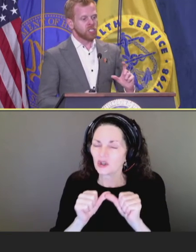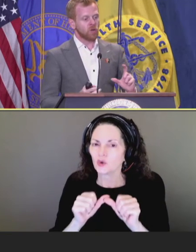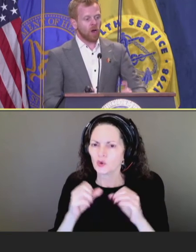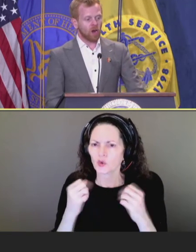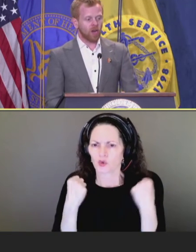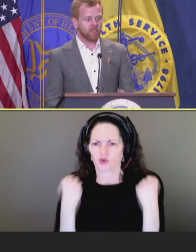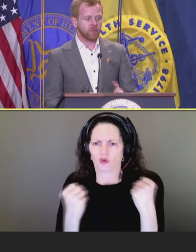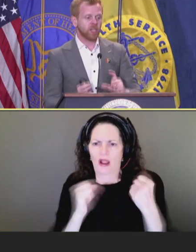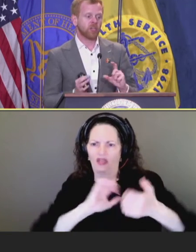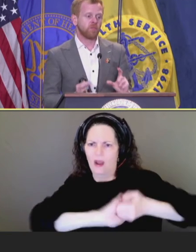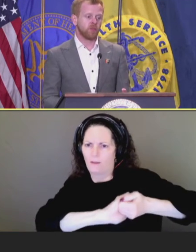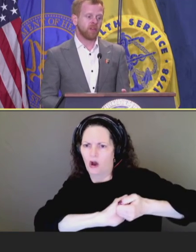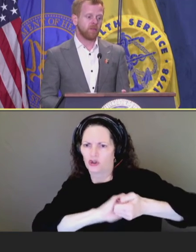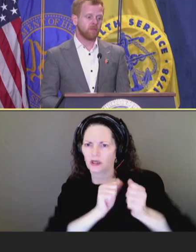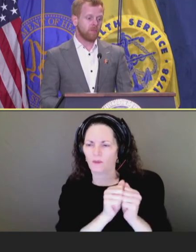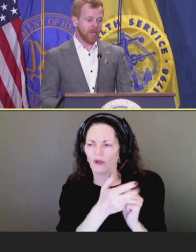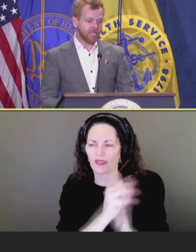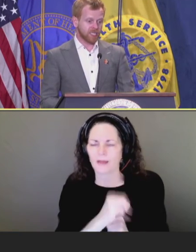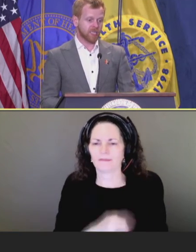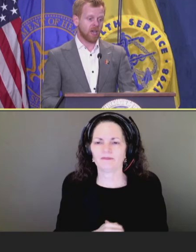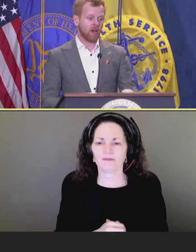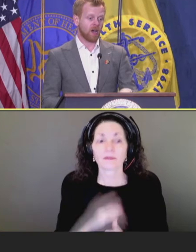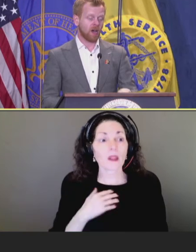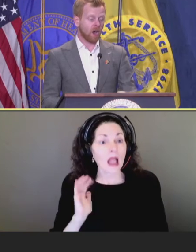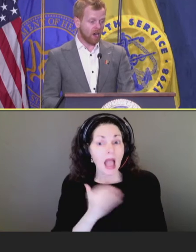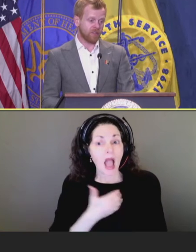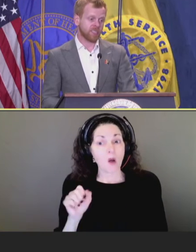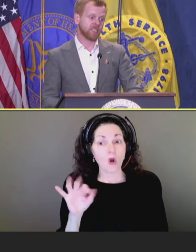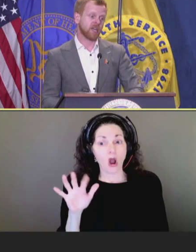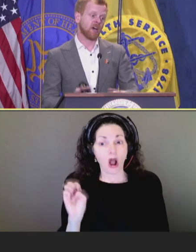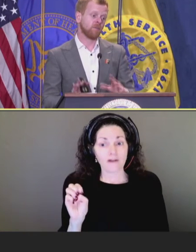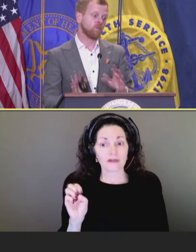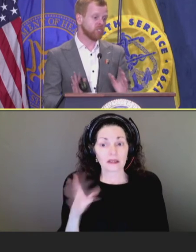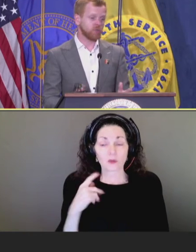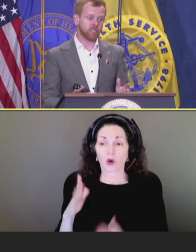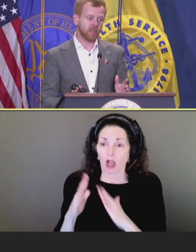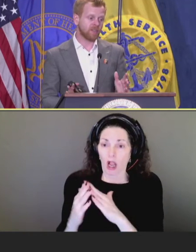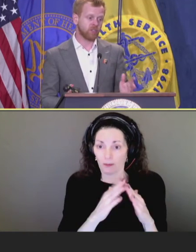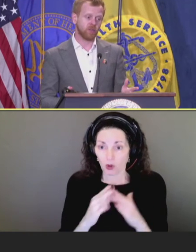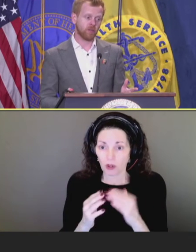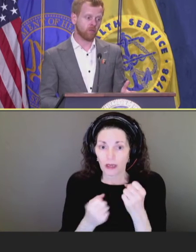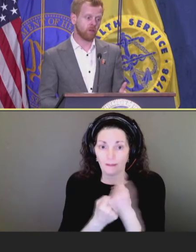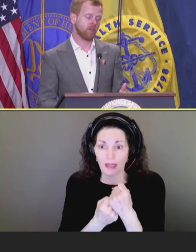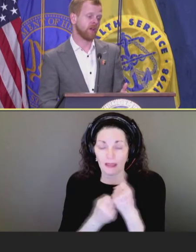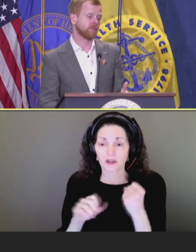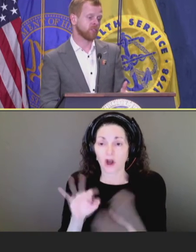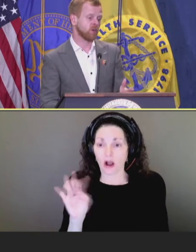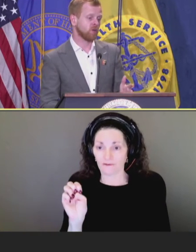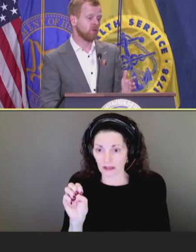So, our office, being a community-based office, we do still have two different programs. So,